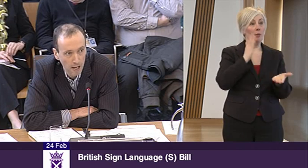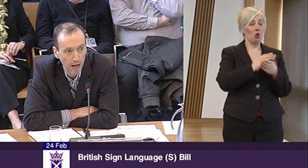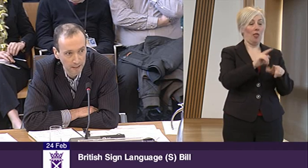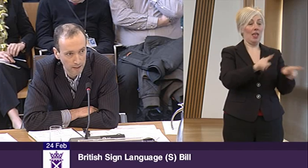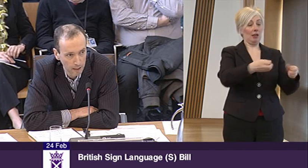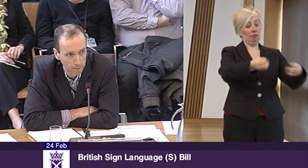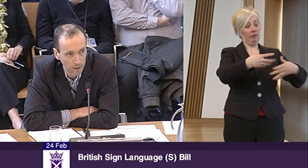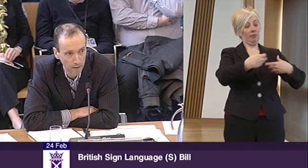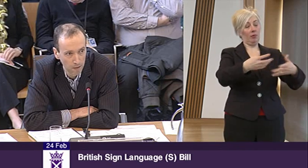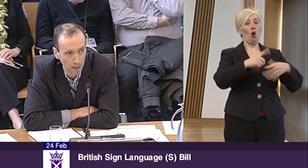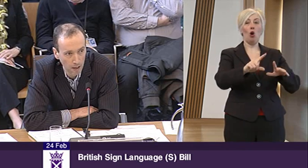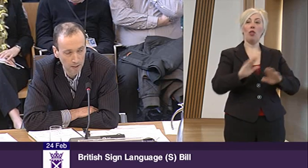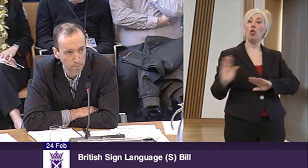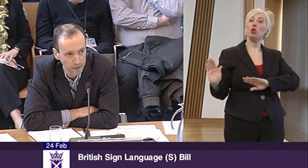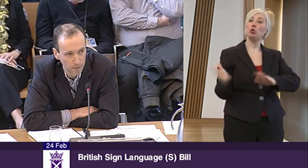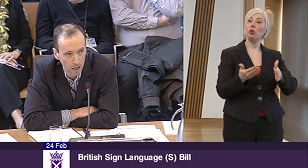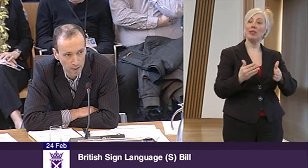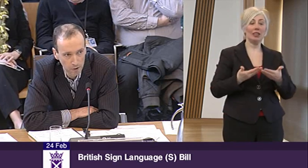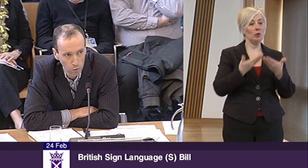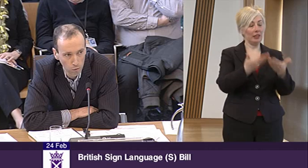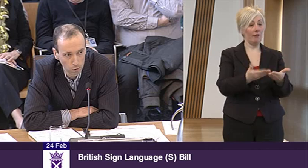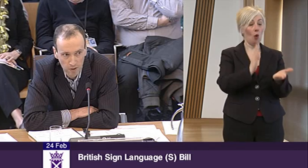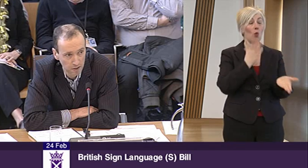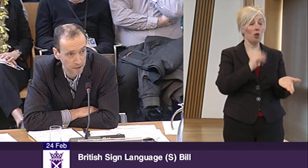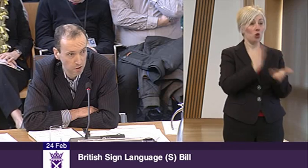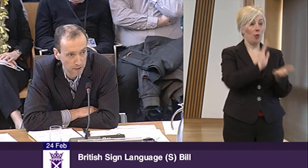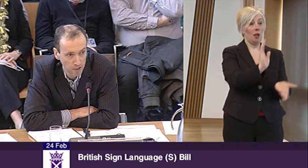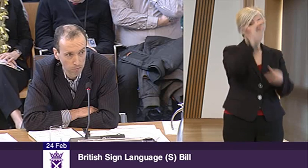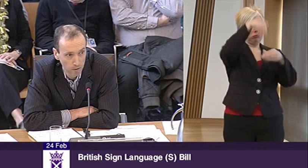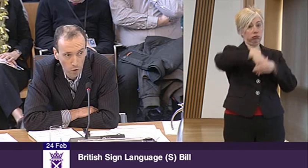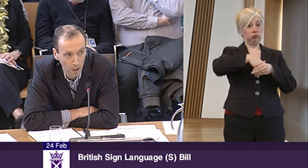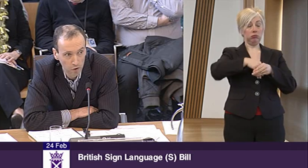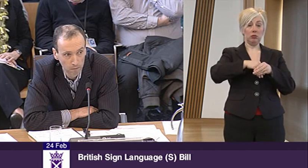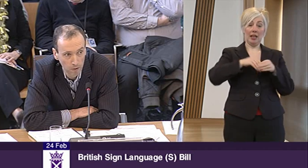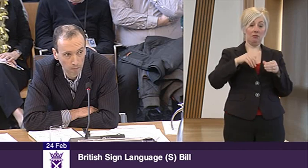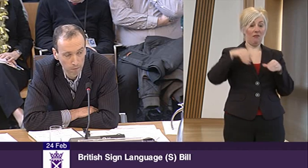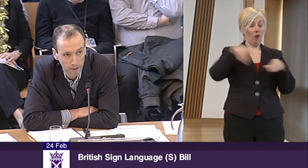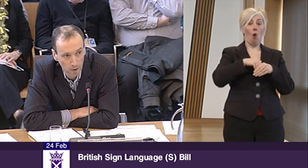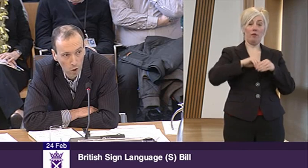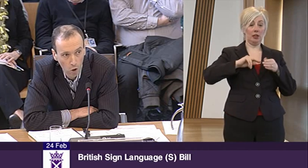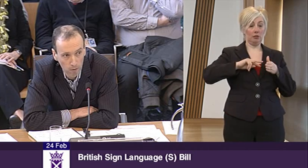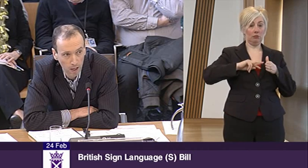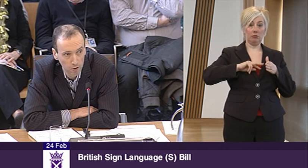say about the services that they receive and play their part in their local processes.